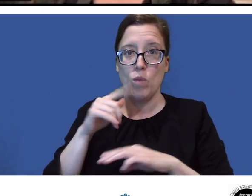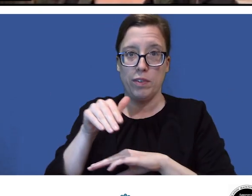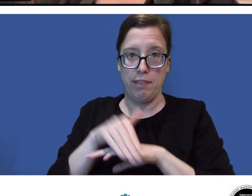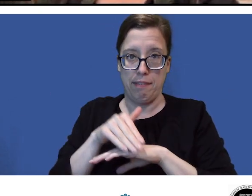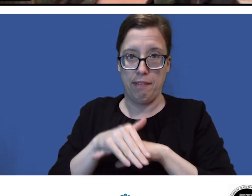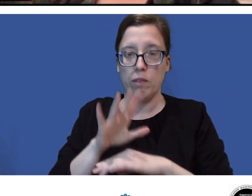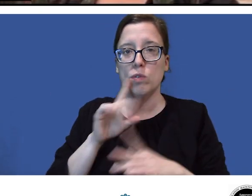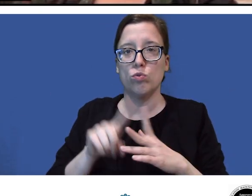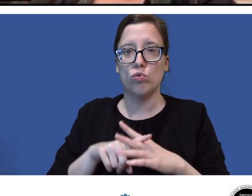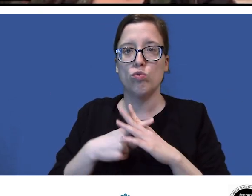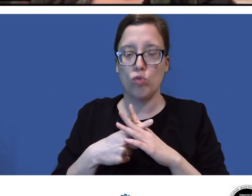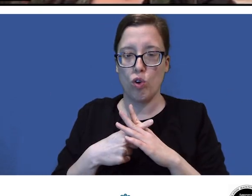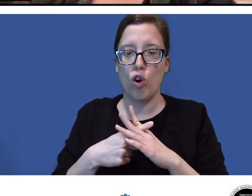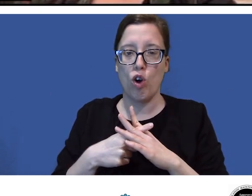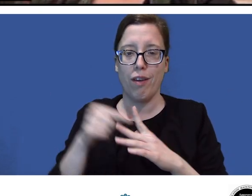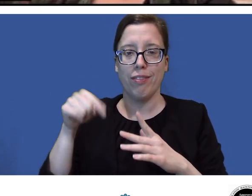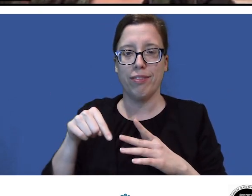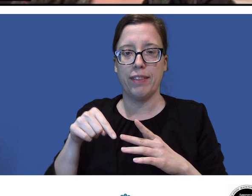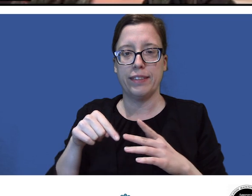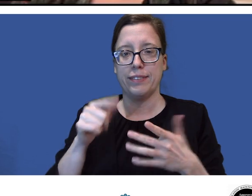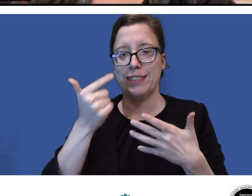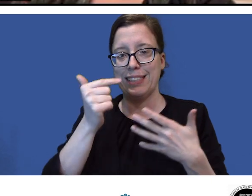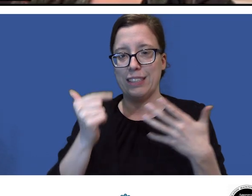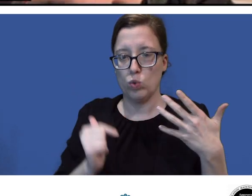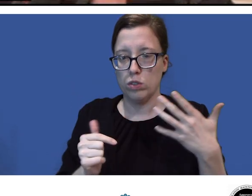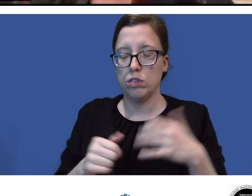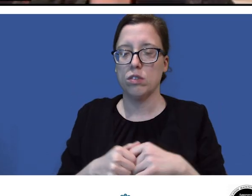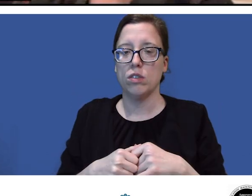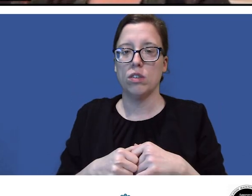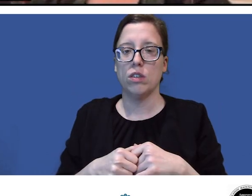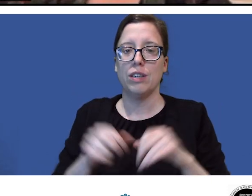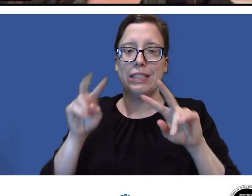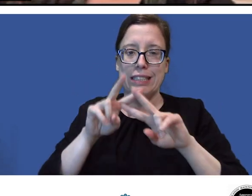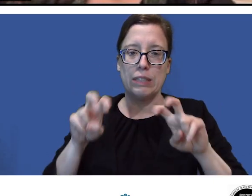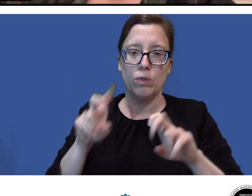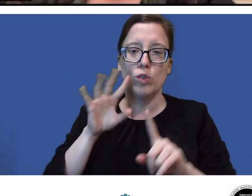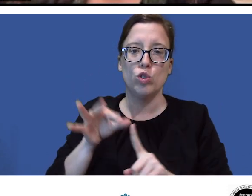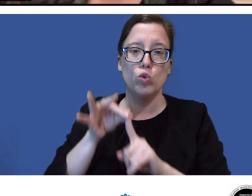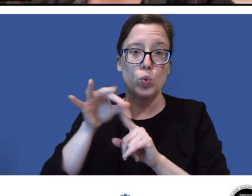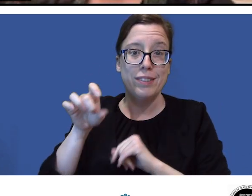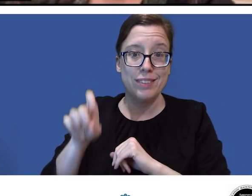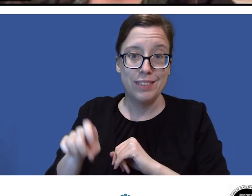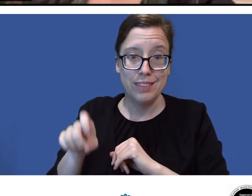We'll start off this series with an examination of the unique needs